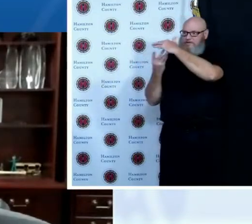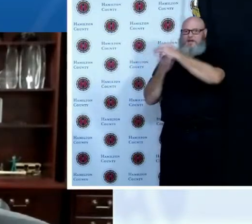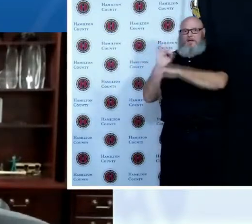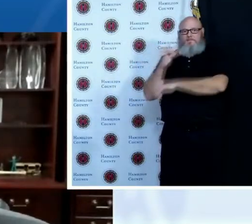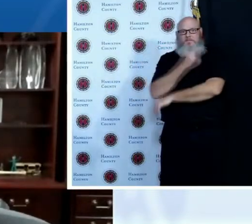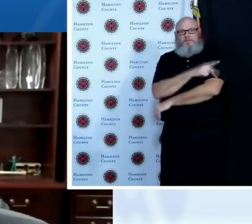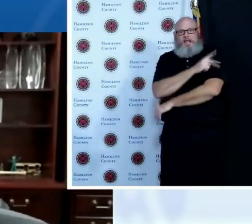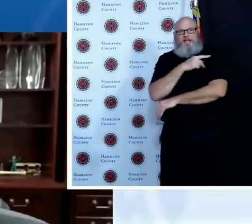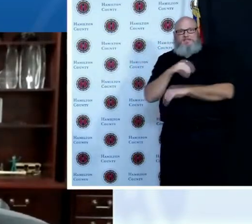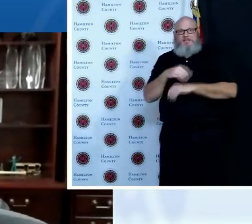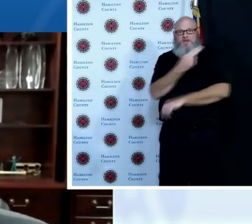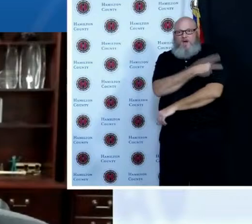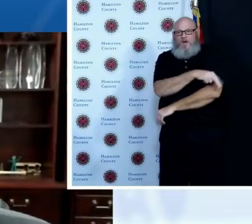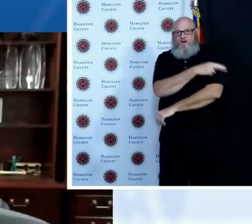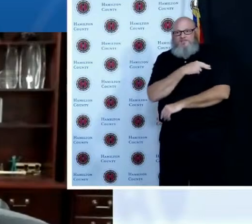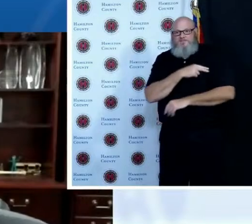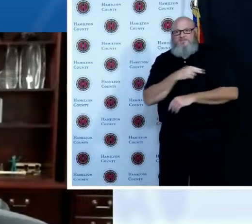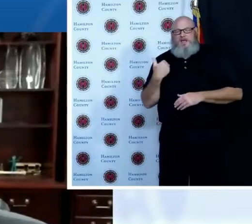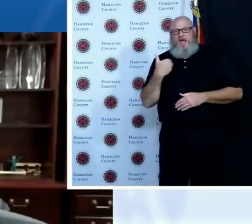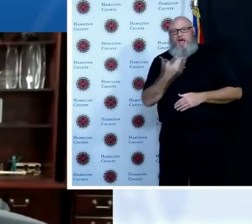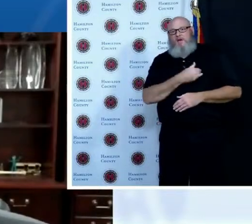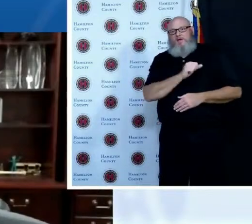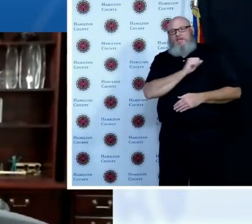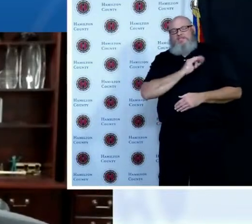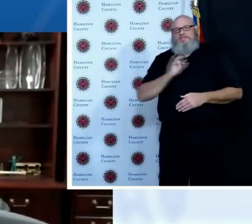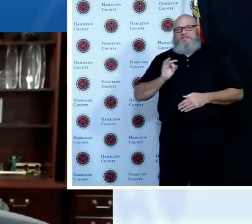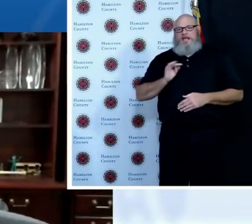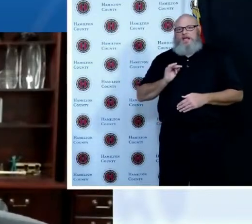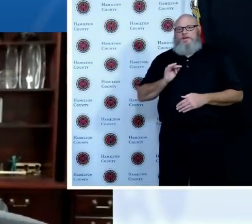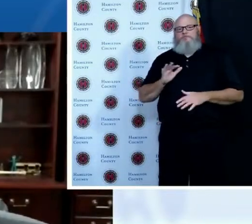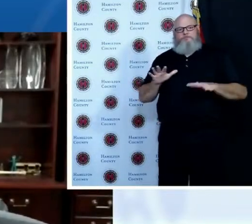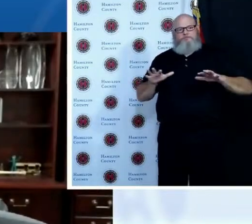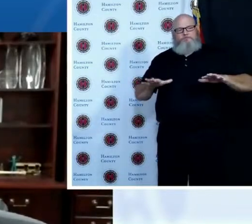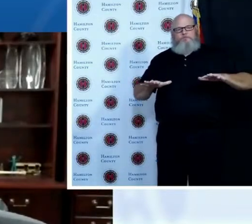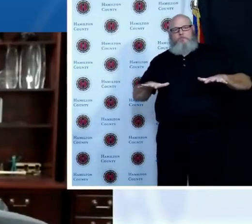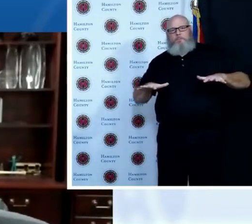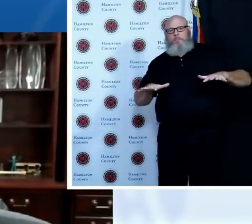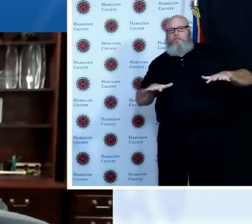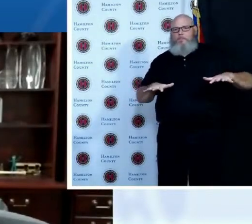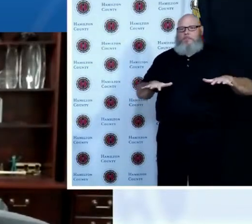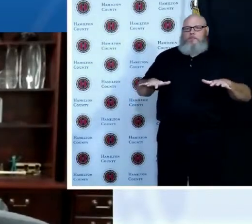not beds and it's not supplies it's really the staff around it I feel stressed but I you know